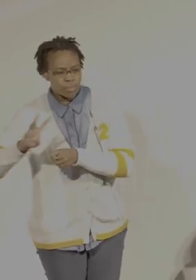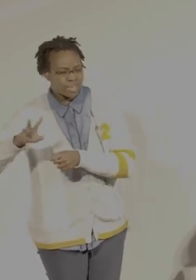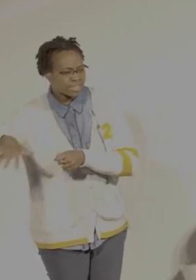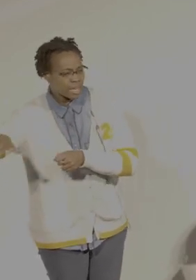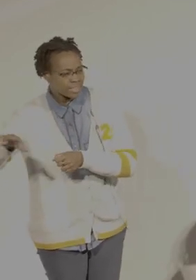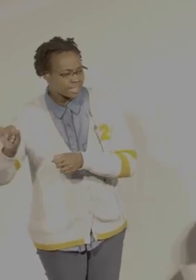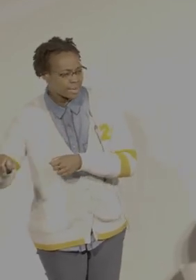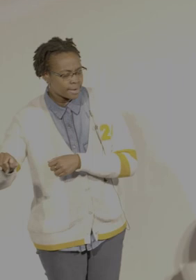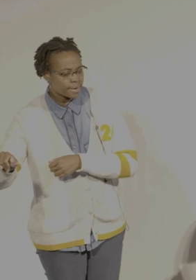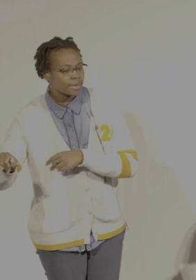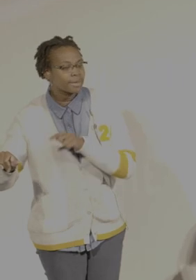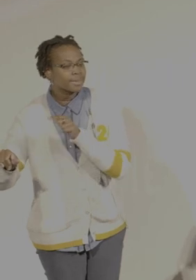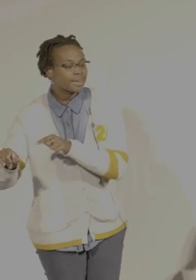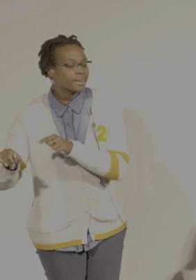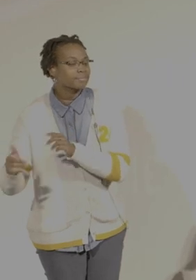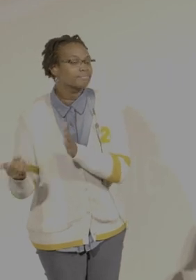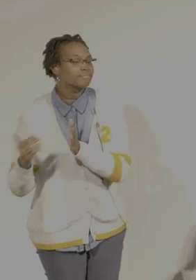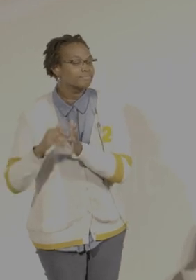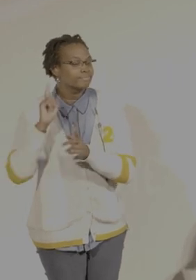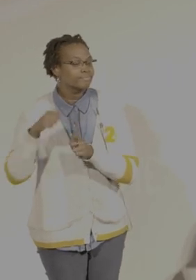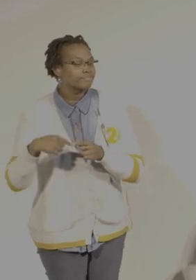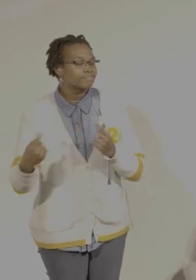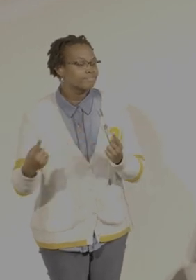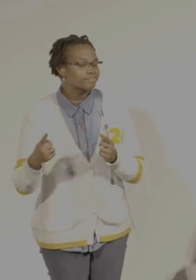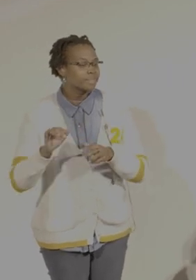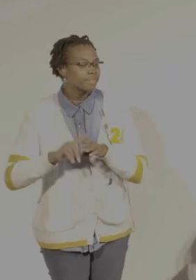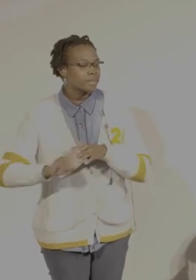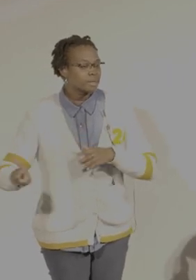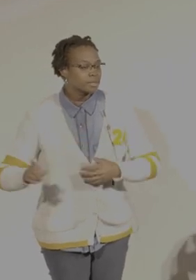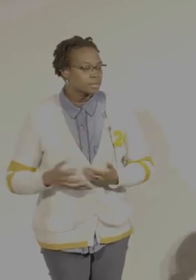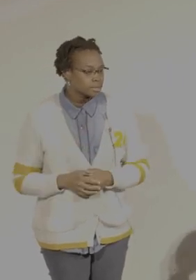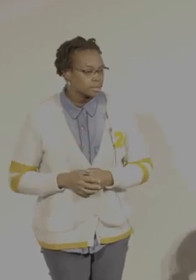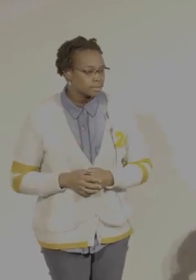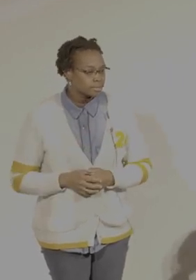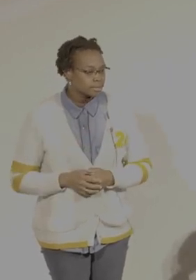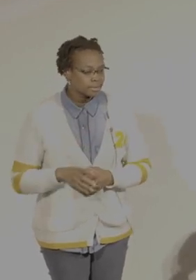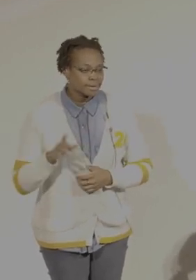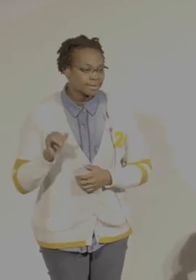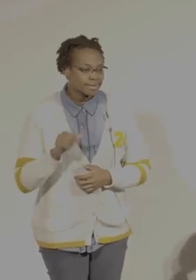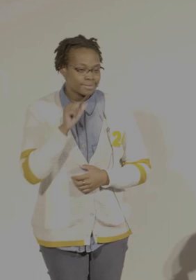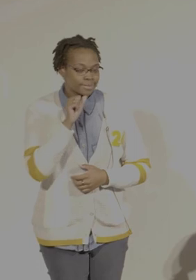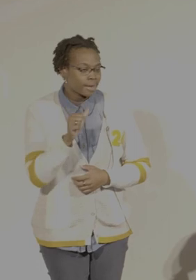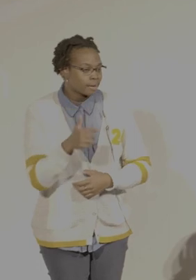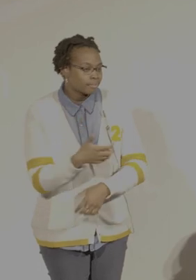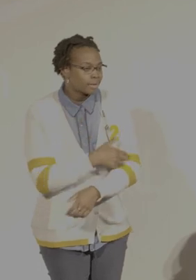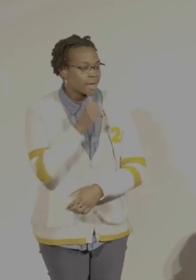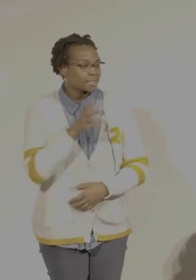he would be yet another oppositionist who has fled. And that would be an unpalatable, unacceptable gift